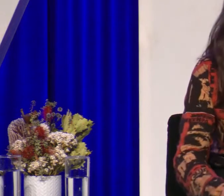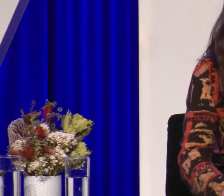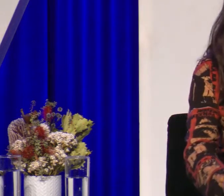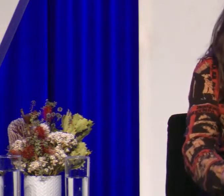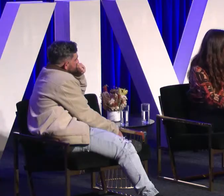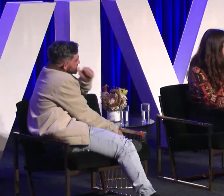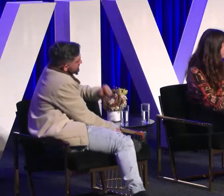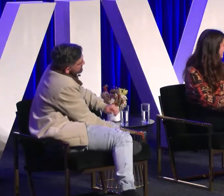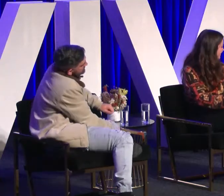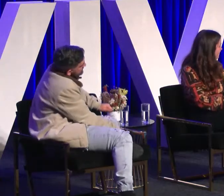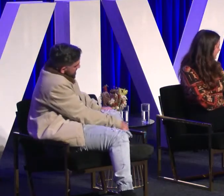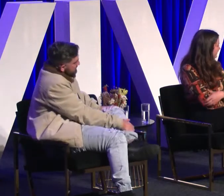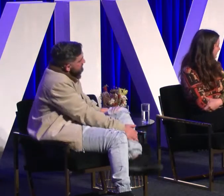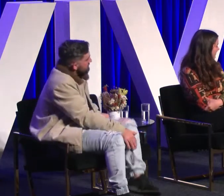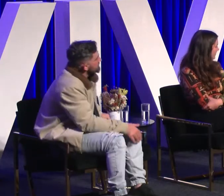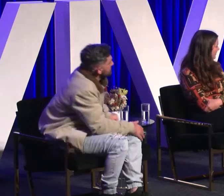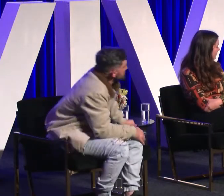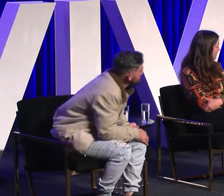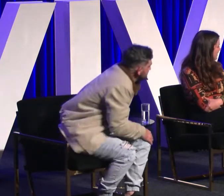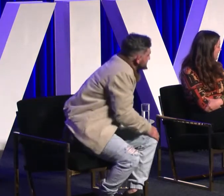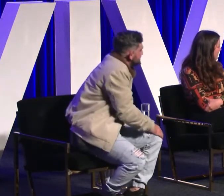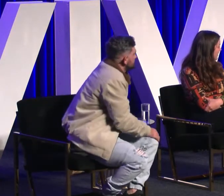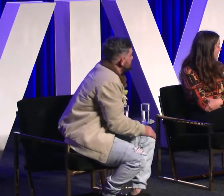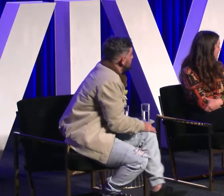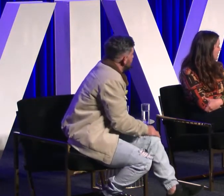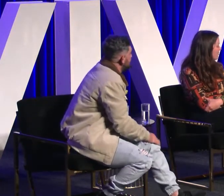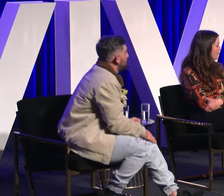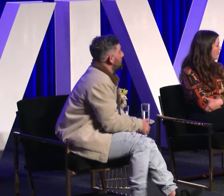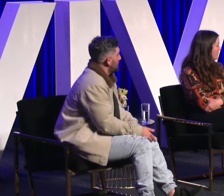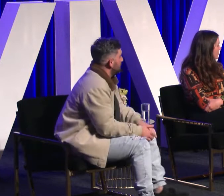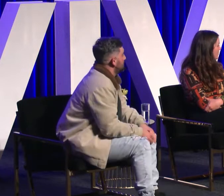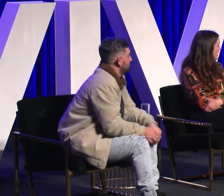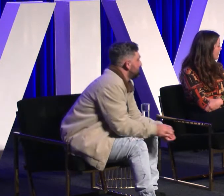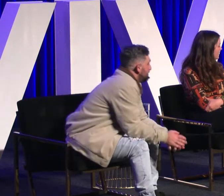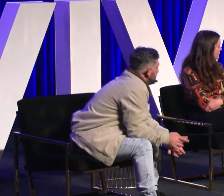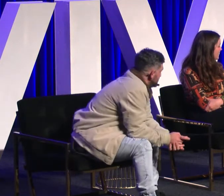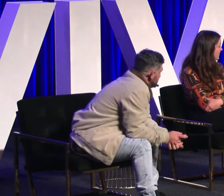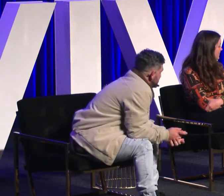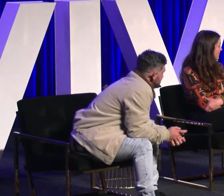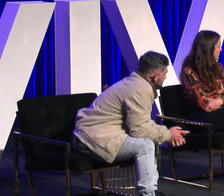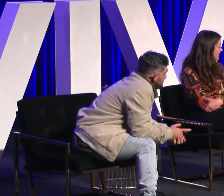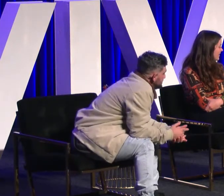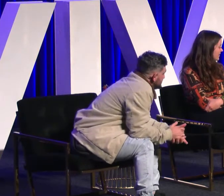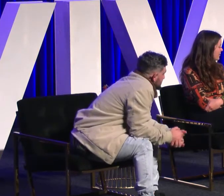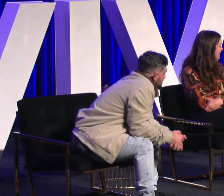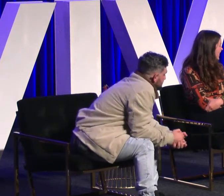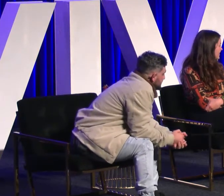and music classes than there are that go to sport. Yeah, more people go to galleries and museums every year than go to sports games.